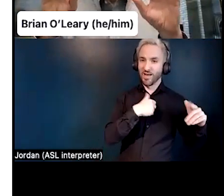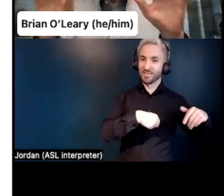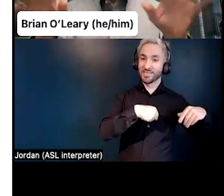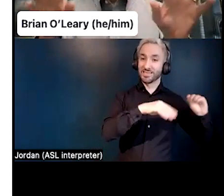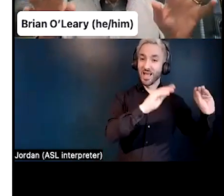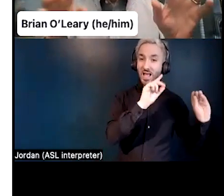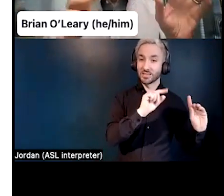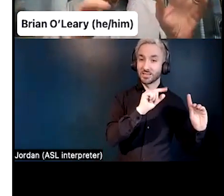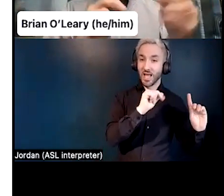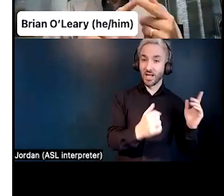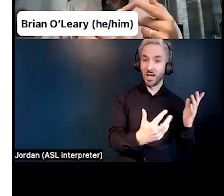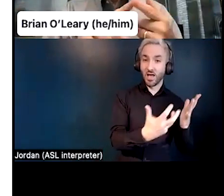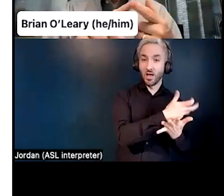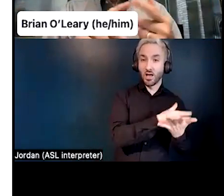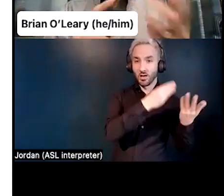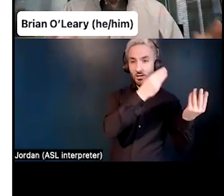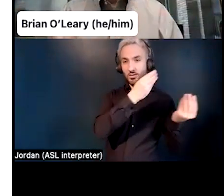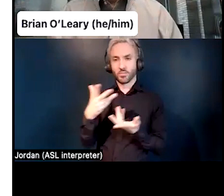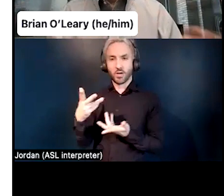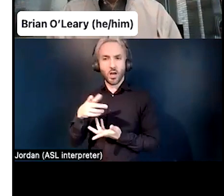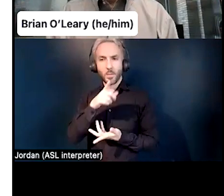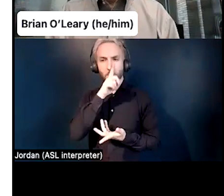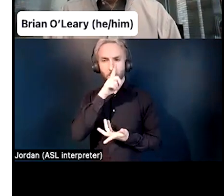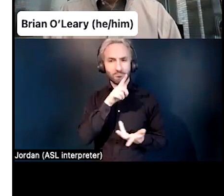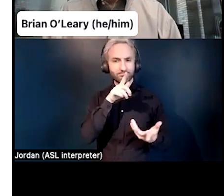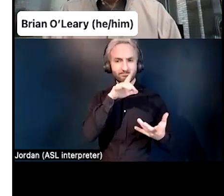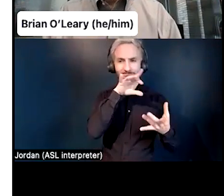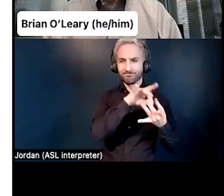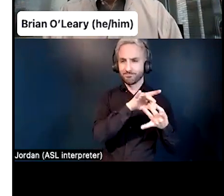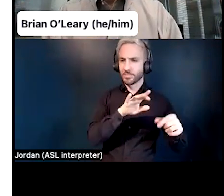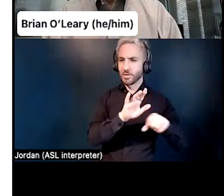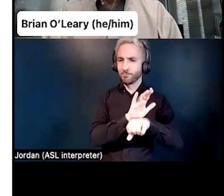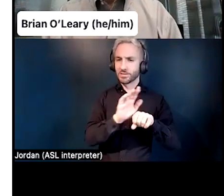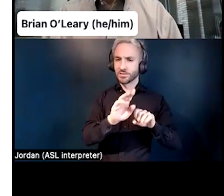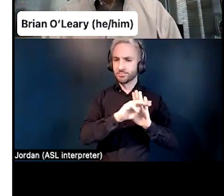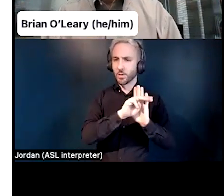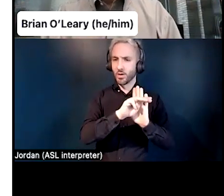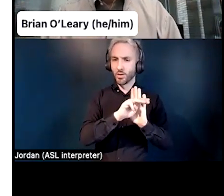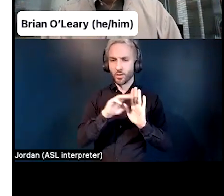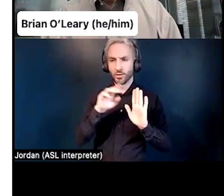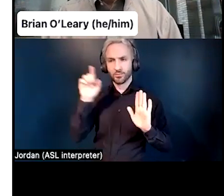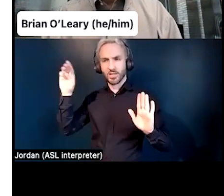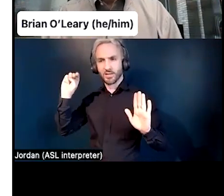is not tied to the business models that are described in metadata. They come back as flat